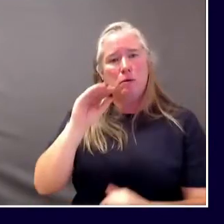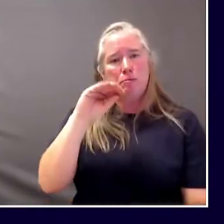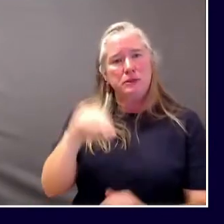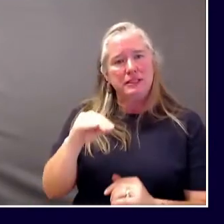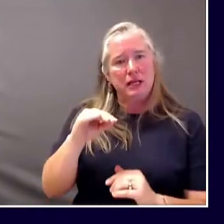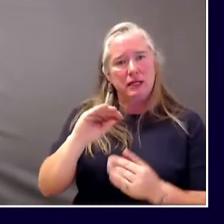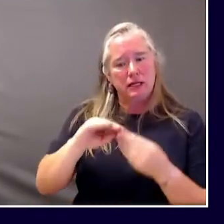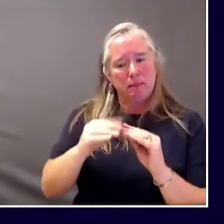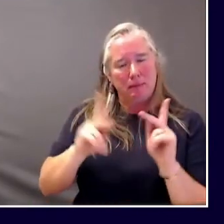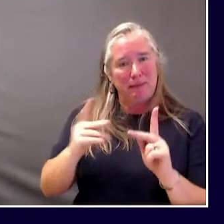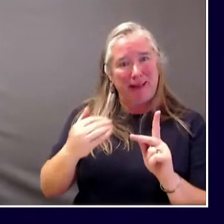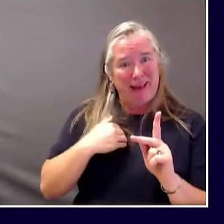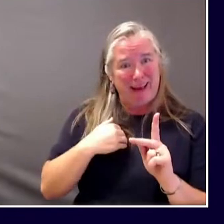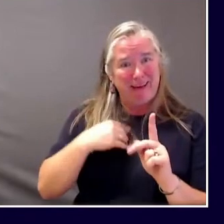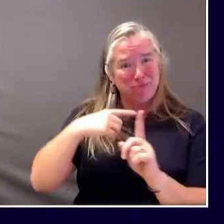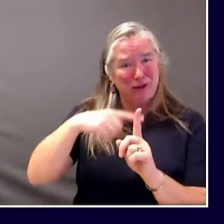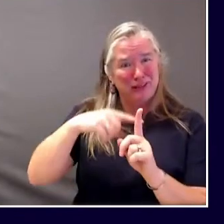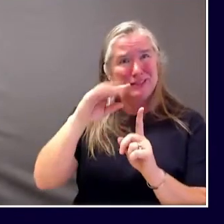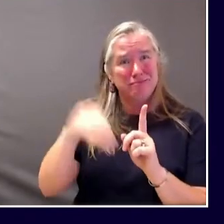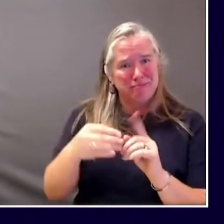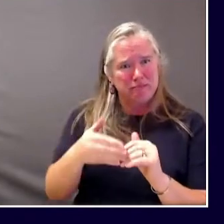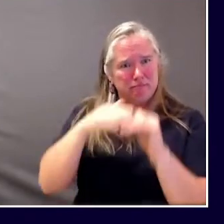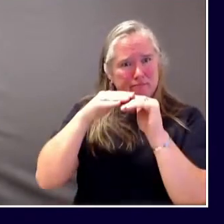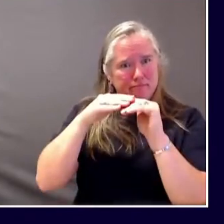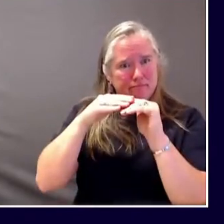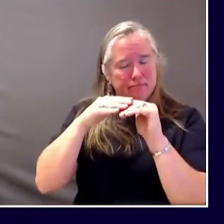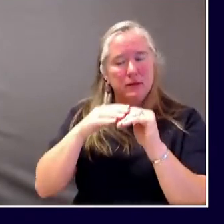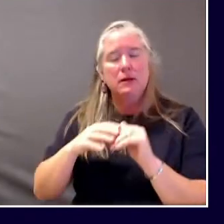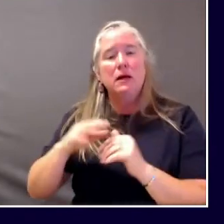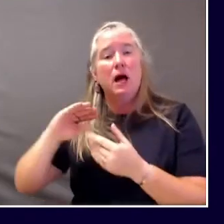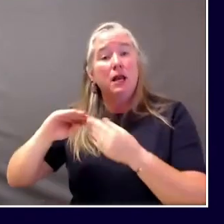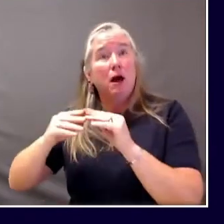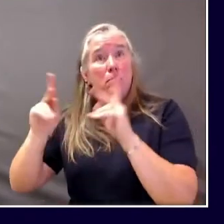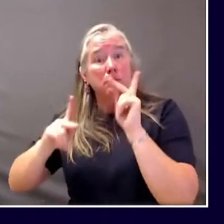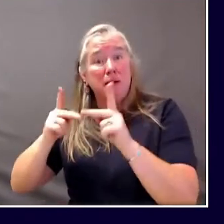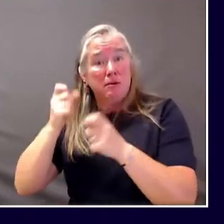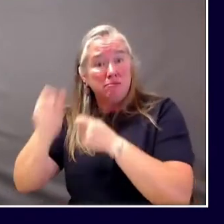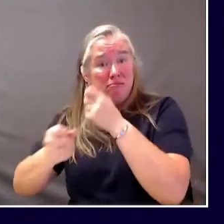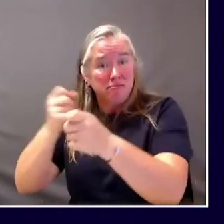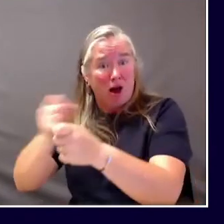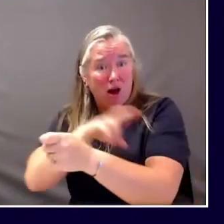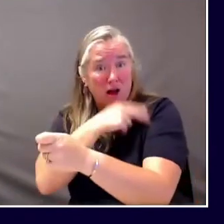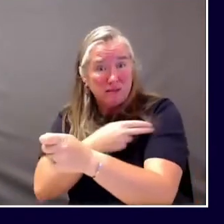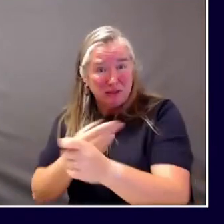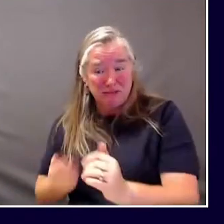of findings